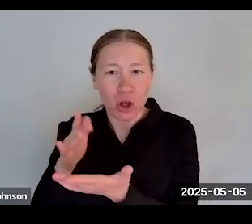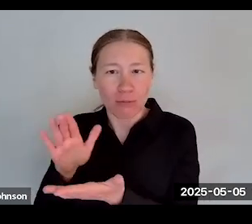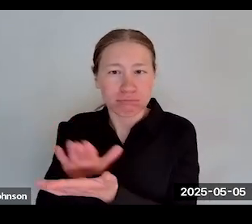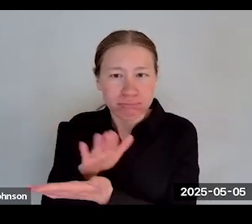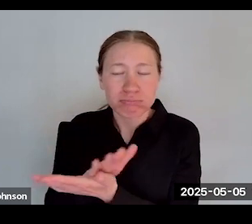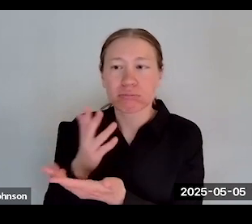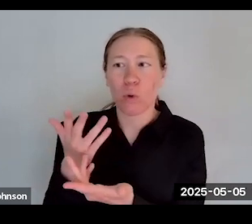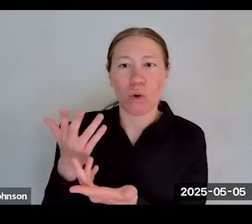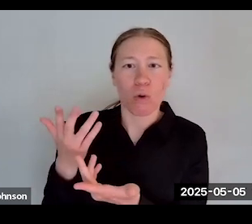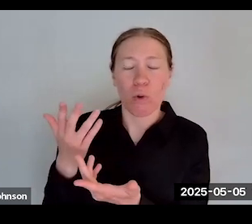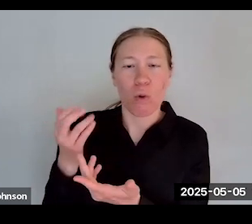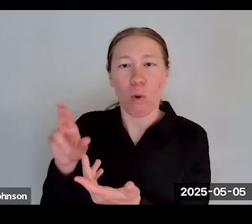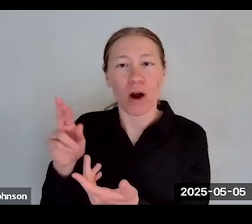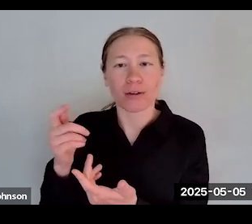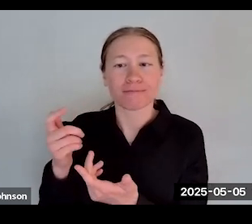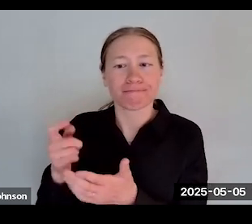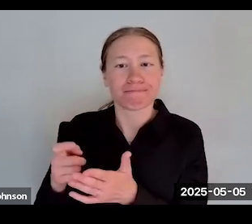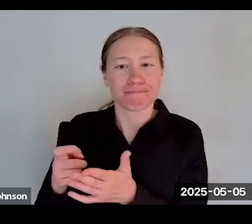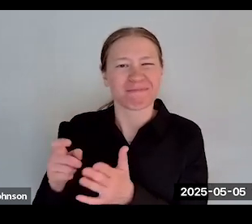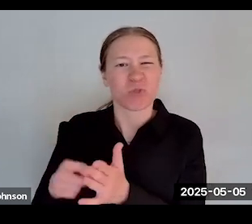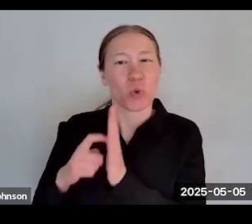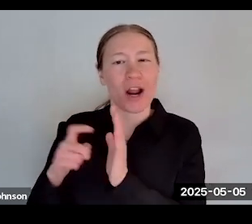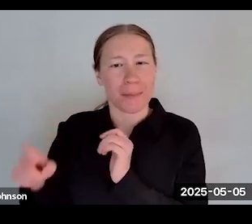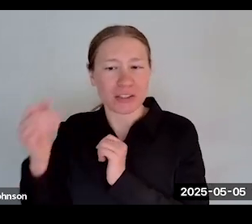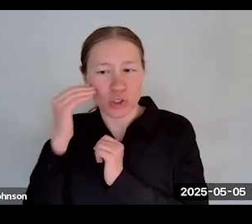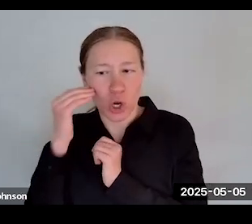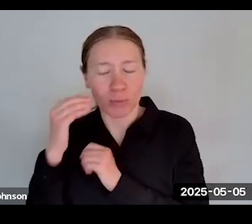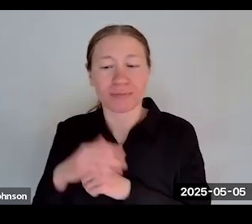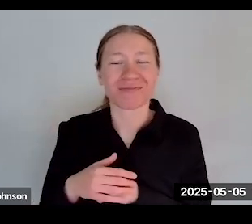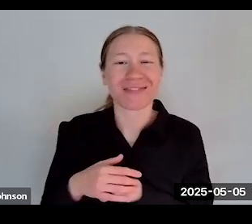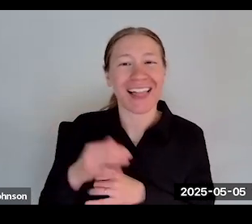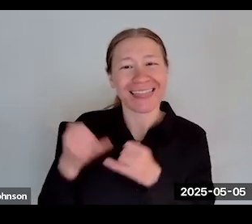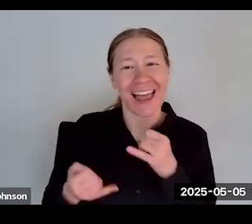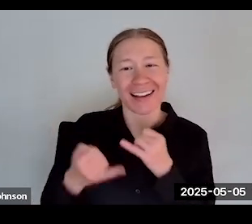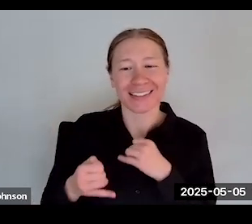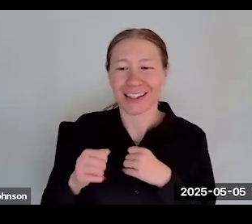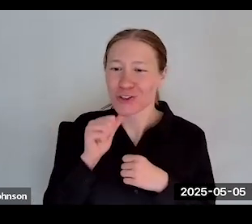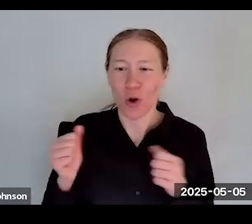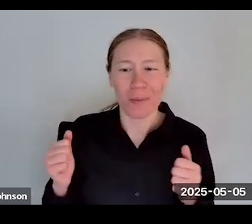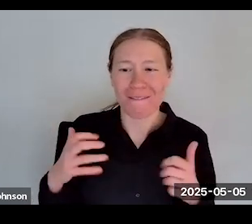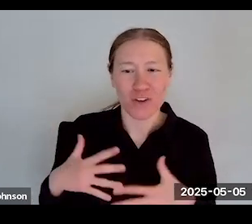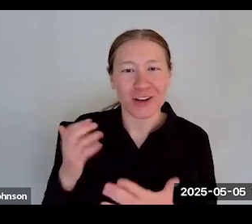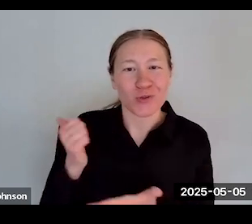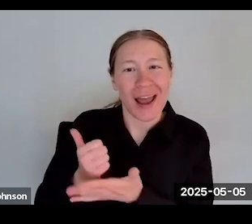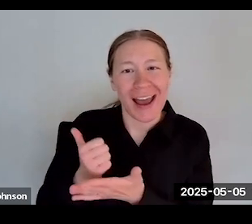And lastly, don't be afraid to ask for help or assistance. Thank you so much for joining us today.